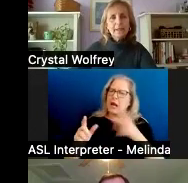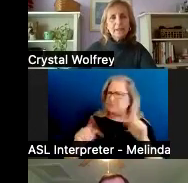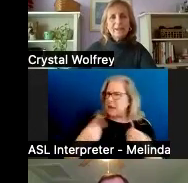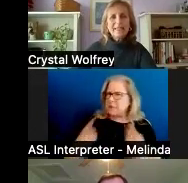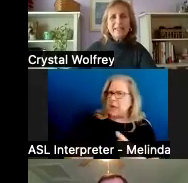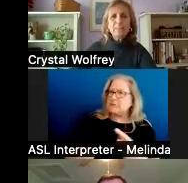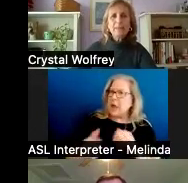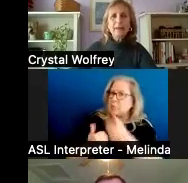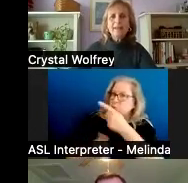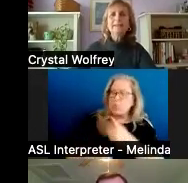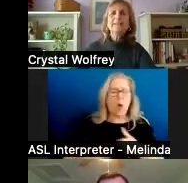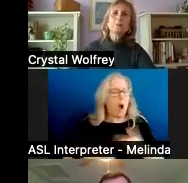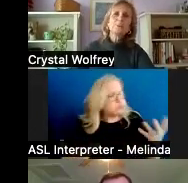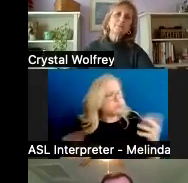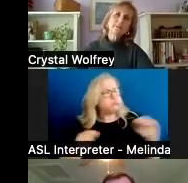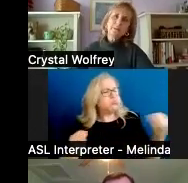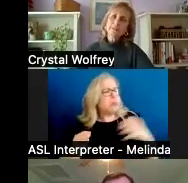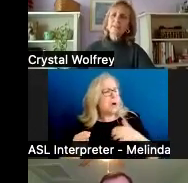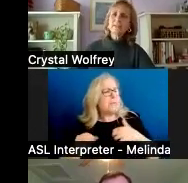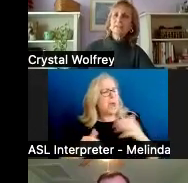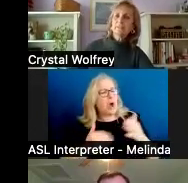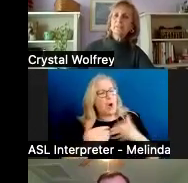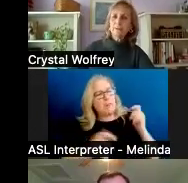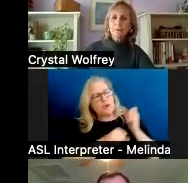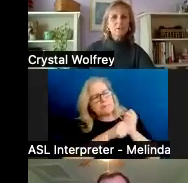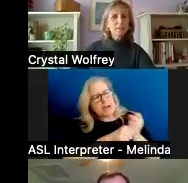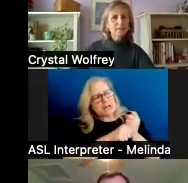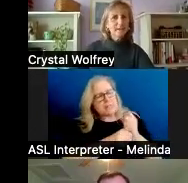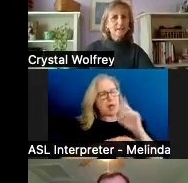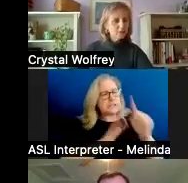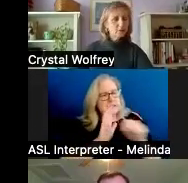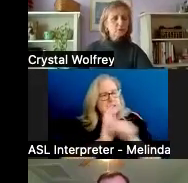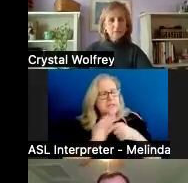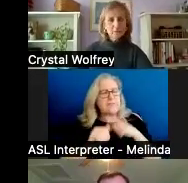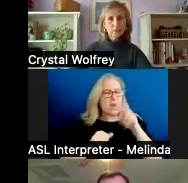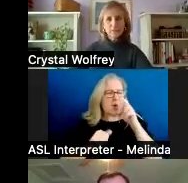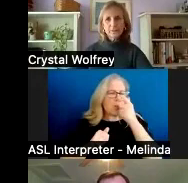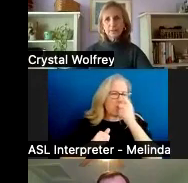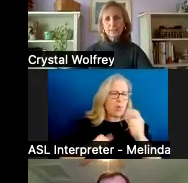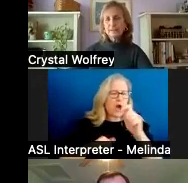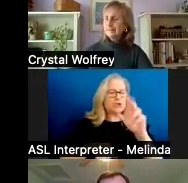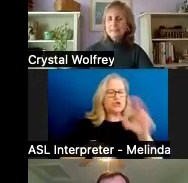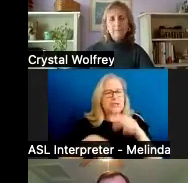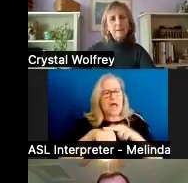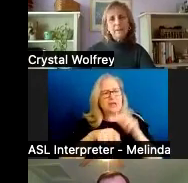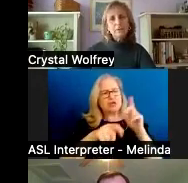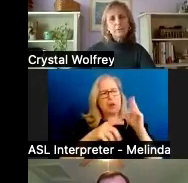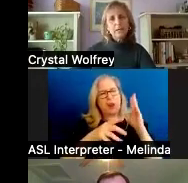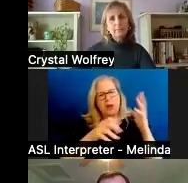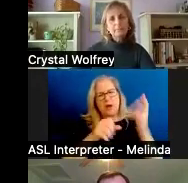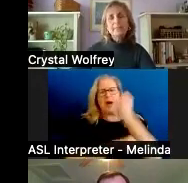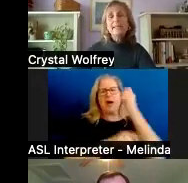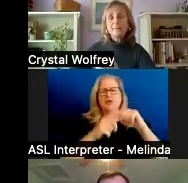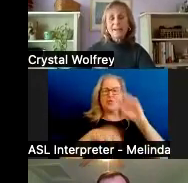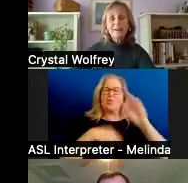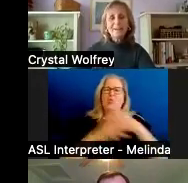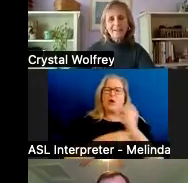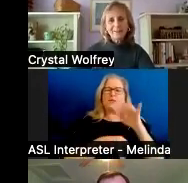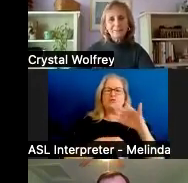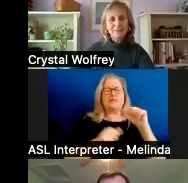Crystal Wolfrey: I can't complain. It's almost baseball season. I've been rewatching the Nationals' run of the World Series. Magical time. But anyway, how can I help you?